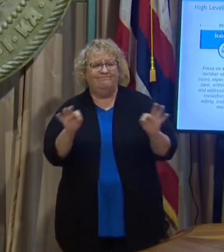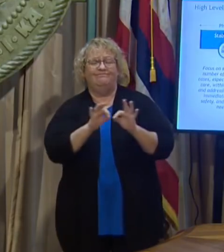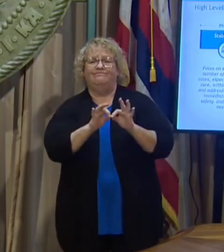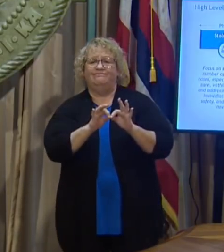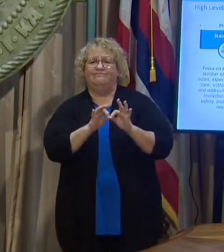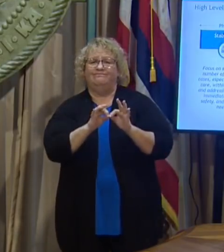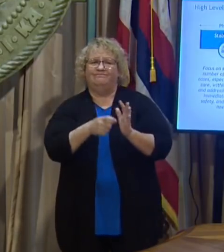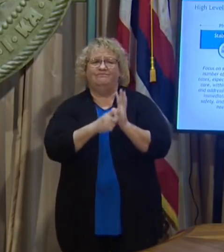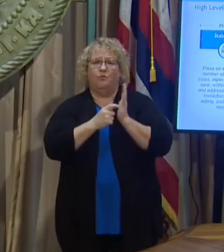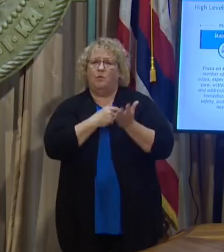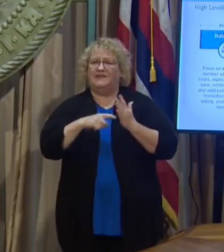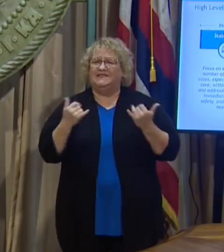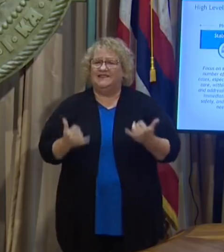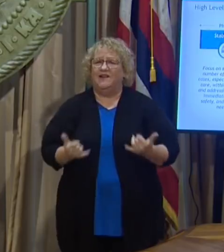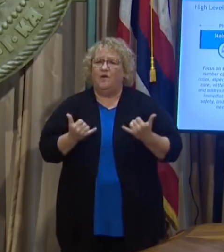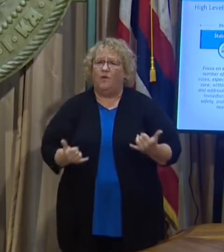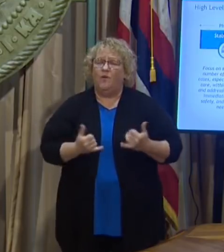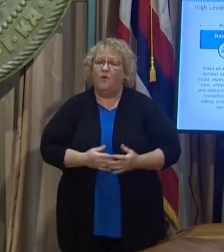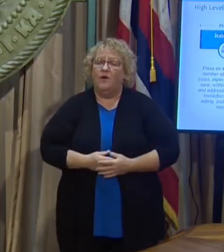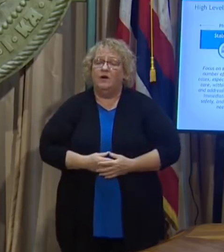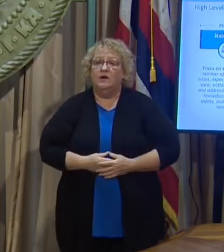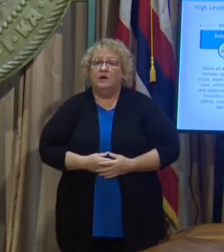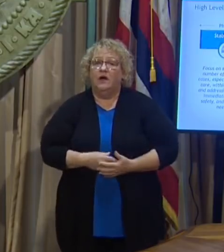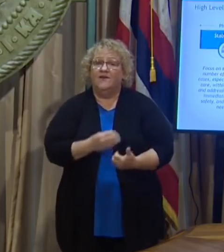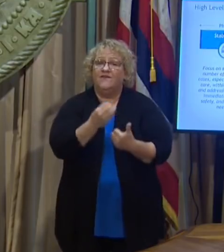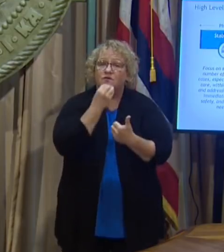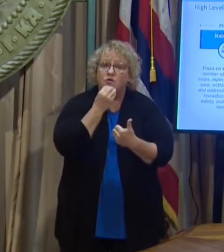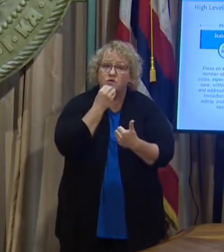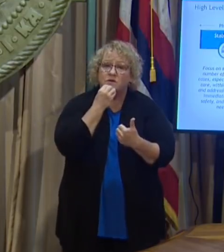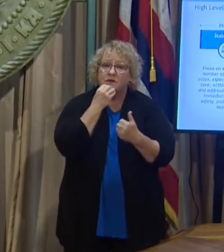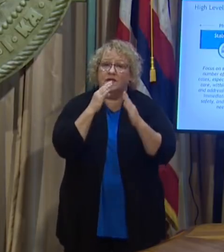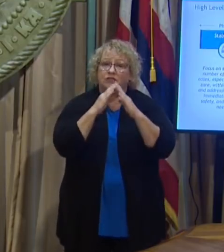LATER. WE REALLY HAVE TO ADDRESS THE CRITICAL NEEDS THAT ARE FACING US NOW.